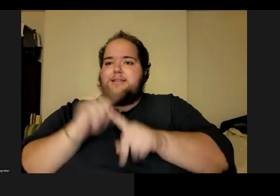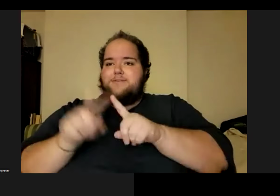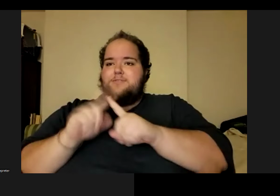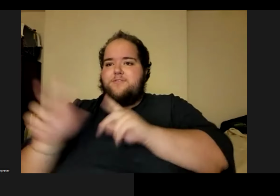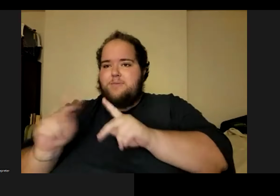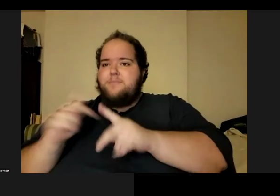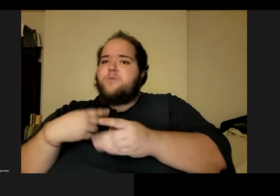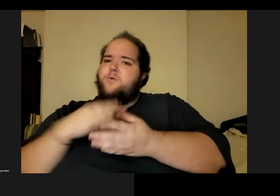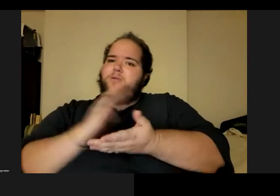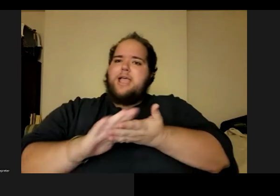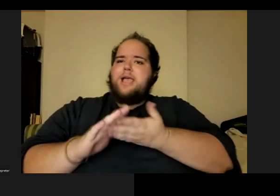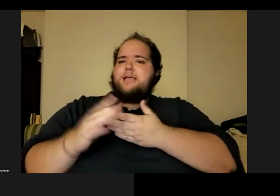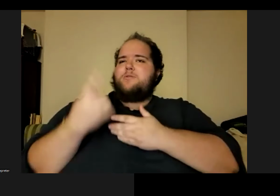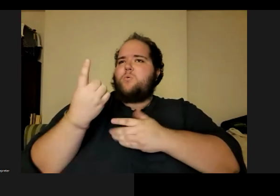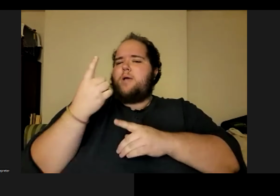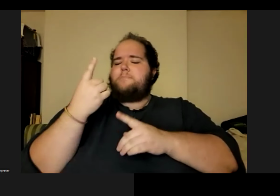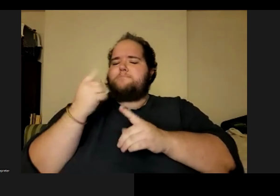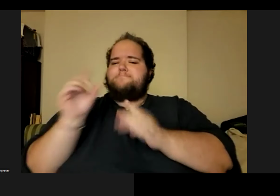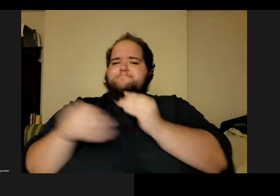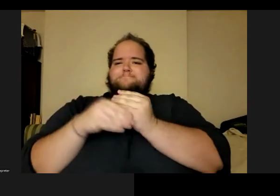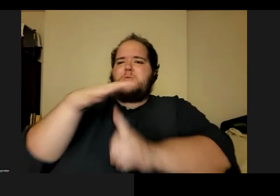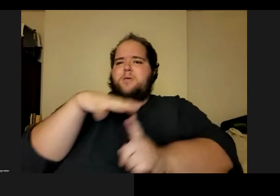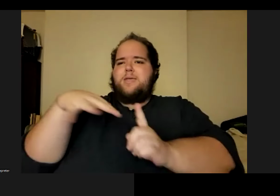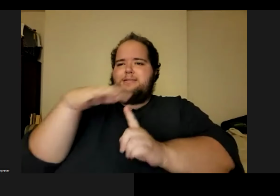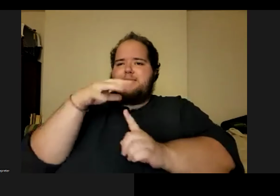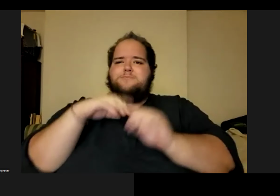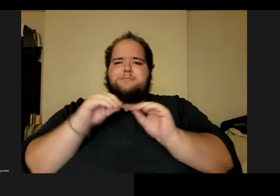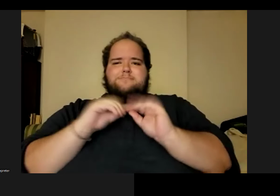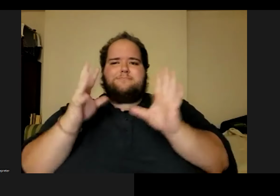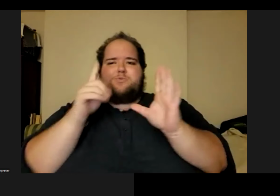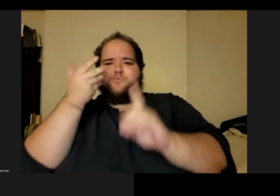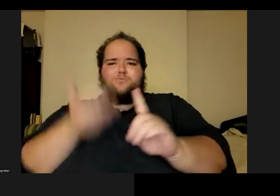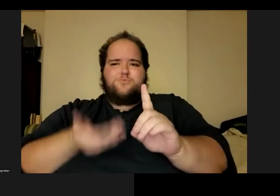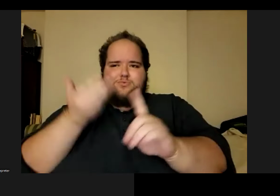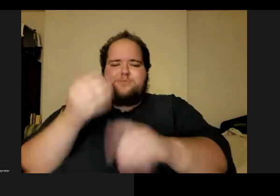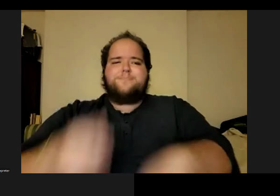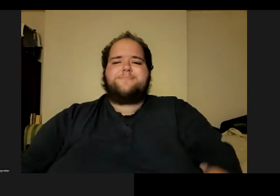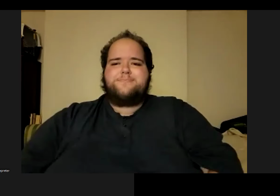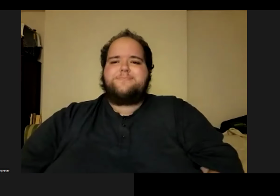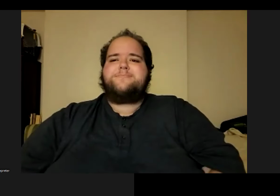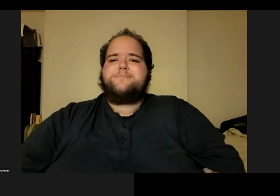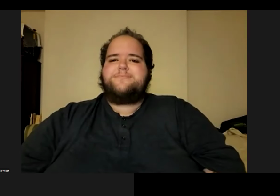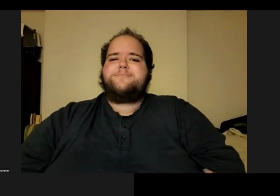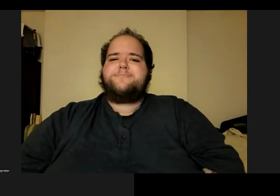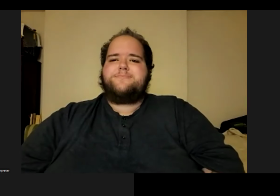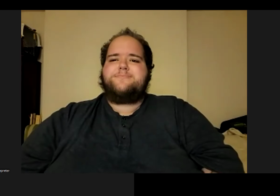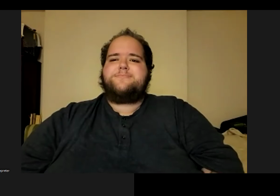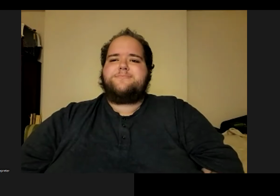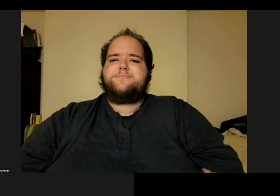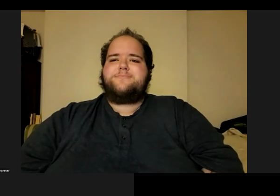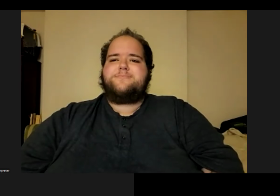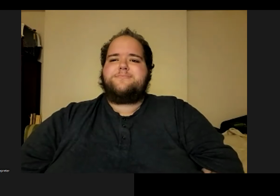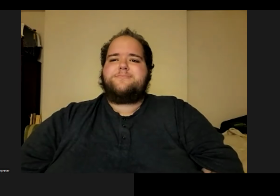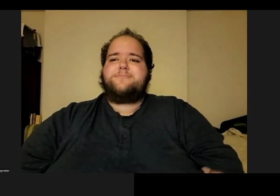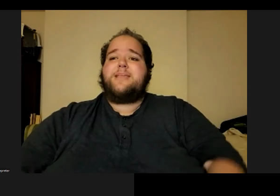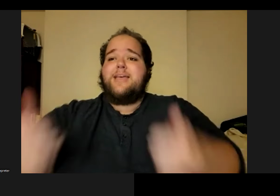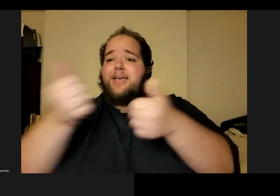give them a little more context. So does anyone have any questions?